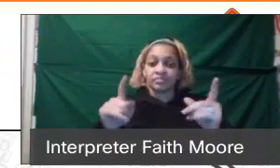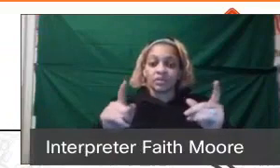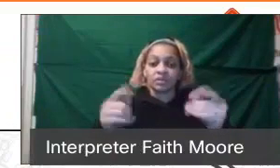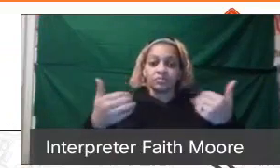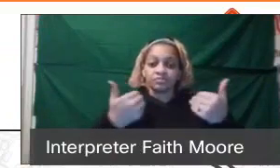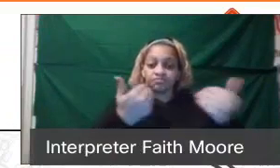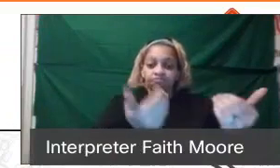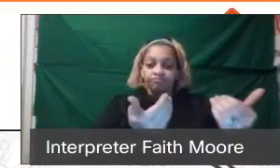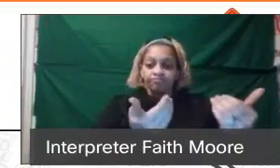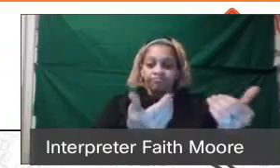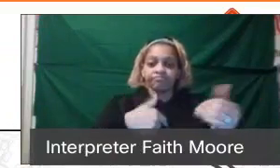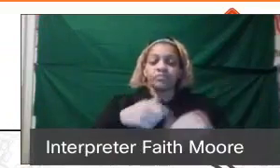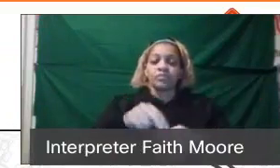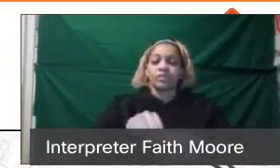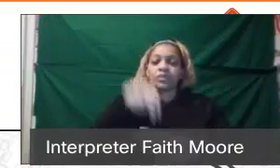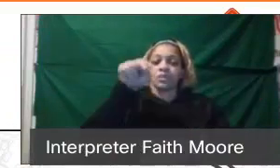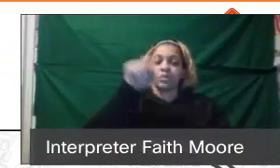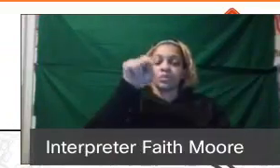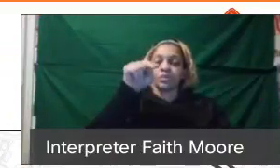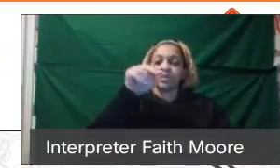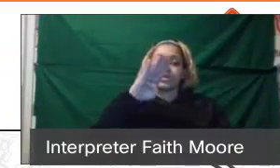Northward up to Blair, right to the next signal.